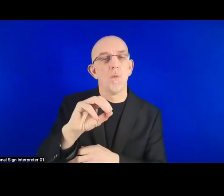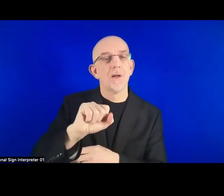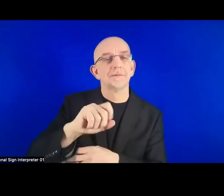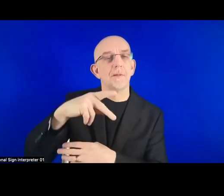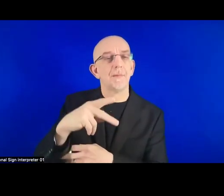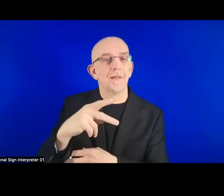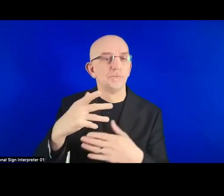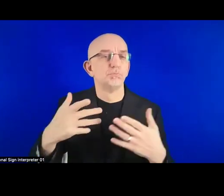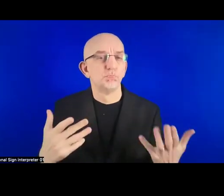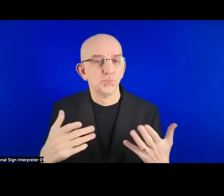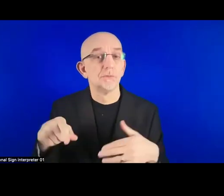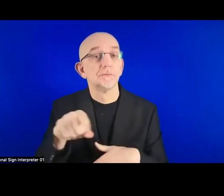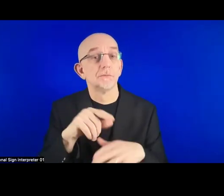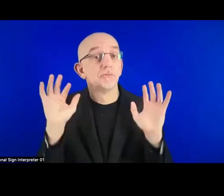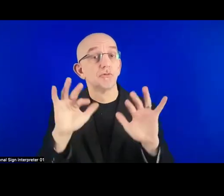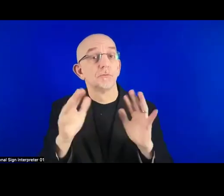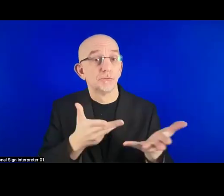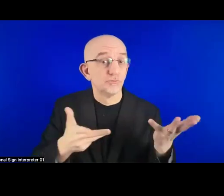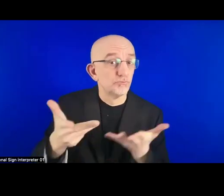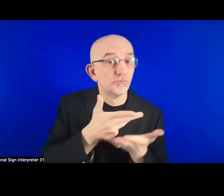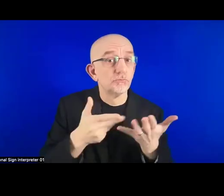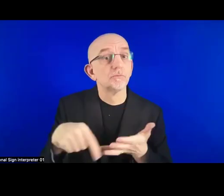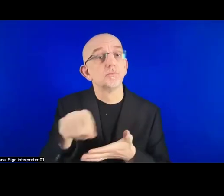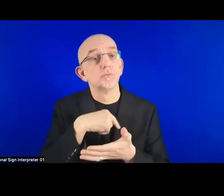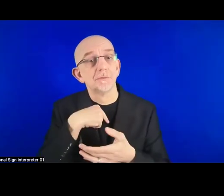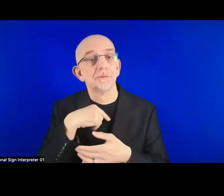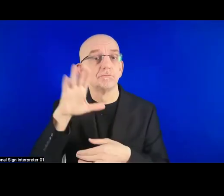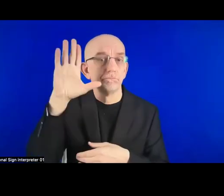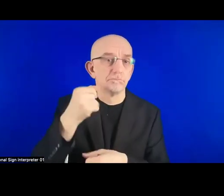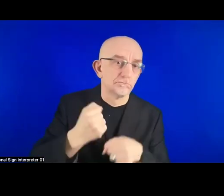disabilities and families like the global disability summit. We also support our